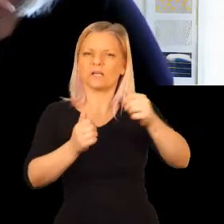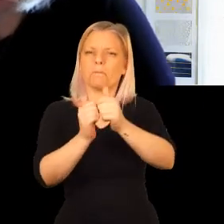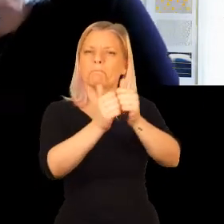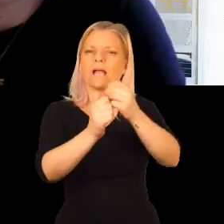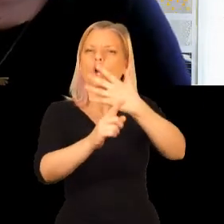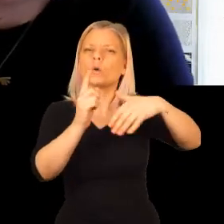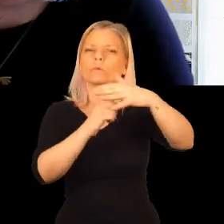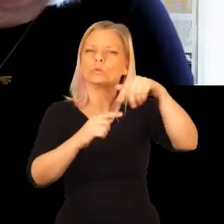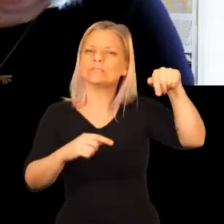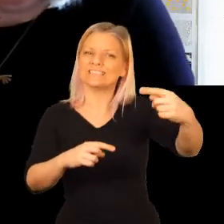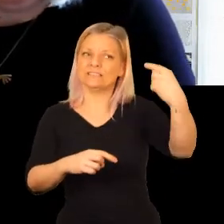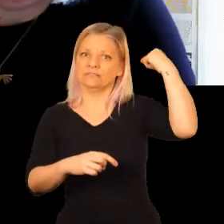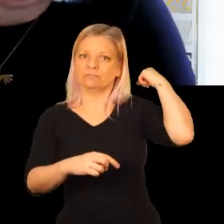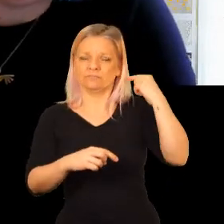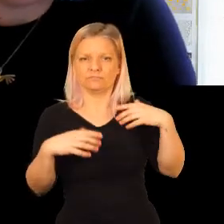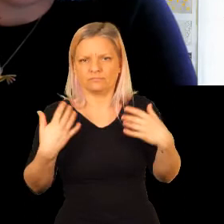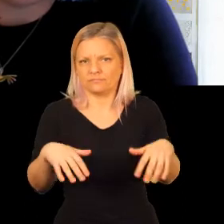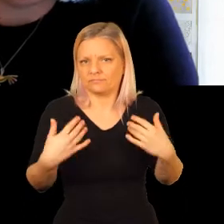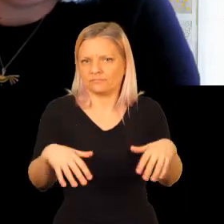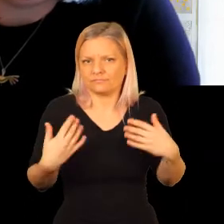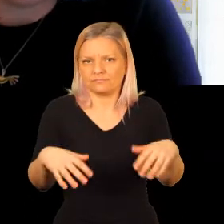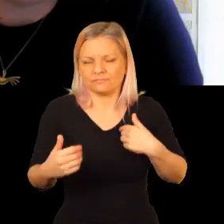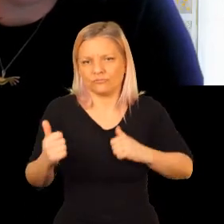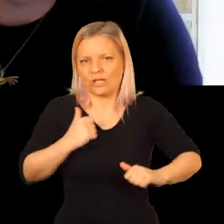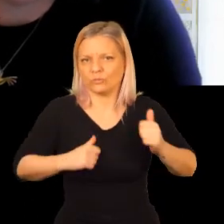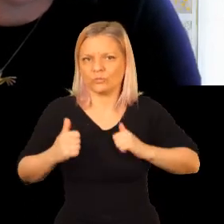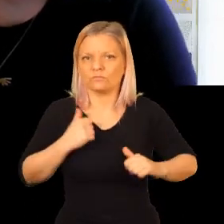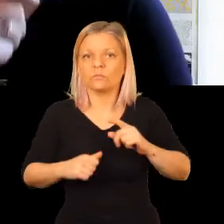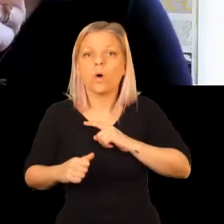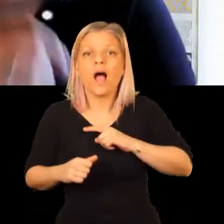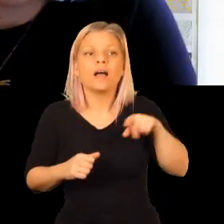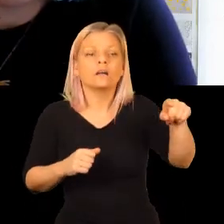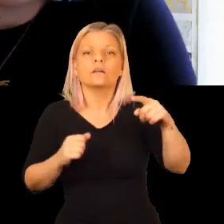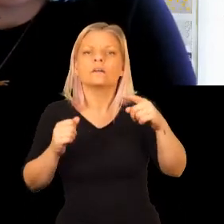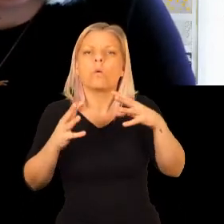things i was proud of that we did when way back when i was in new horizons as a peer community was